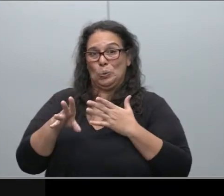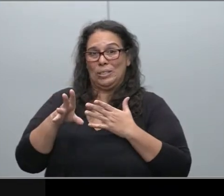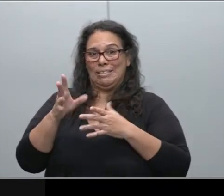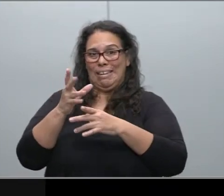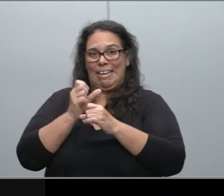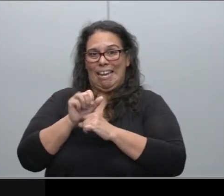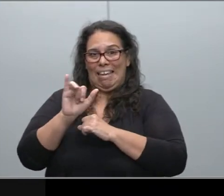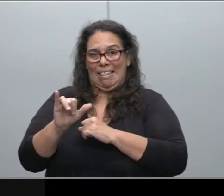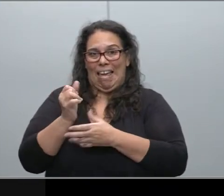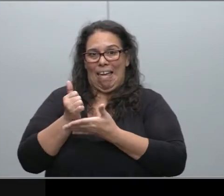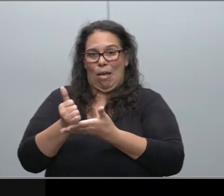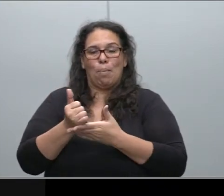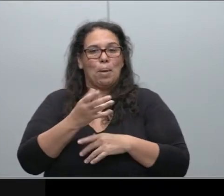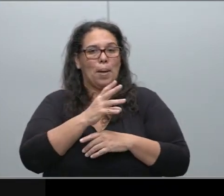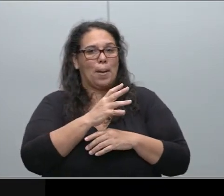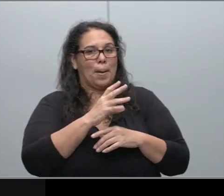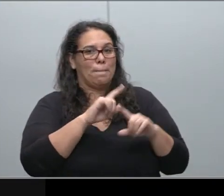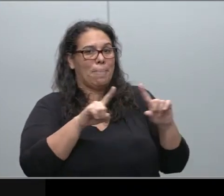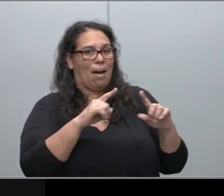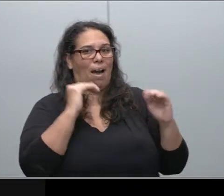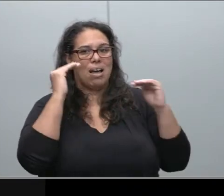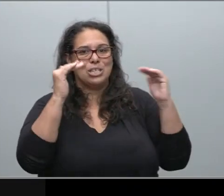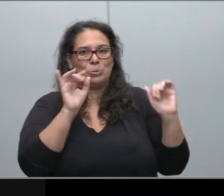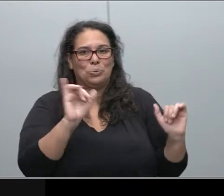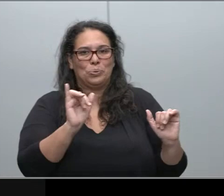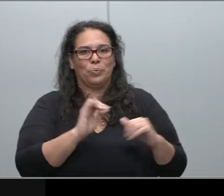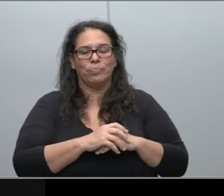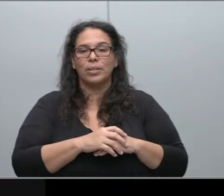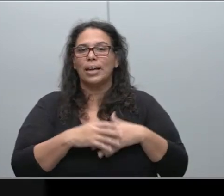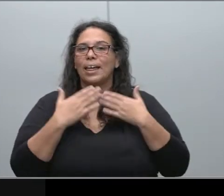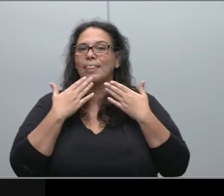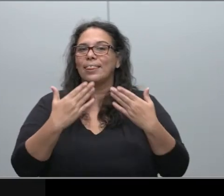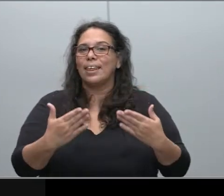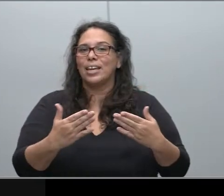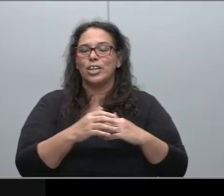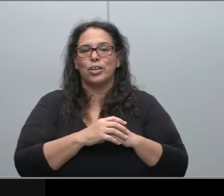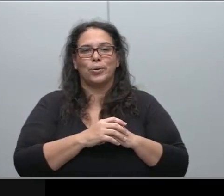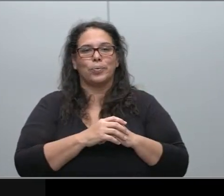for a variety of purposes. And so that is one way that we are lifting student voice